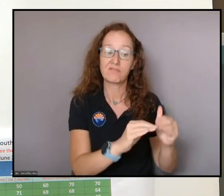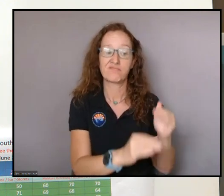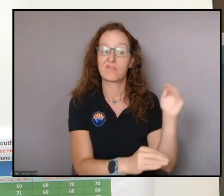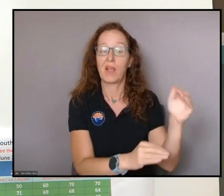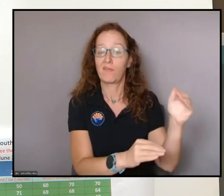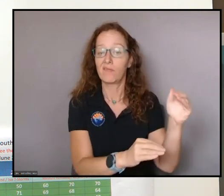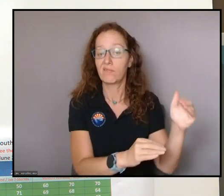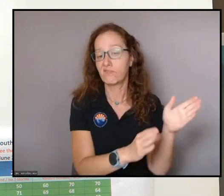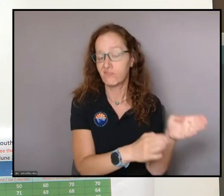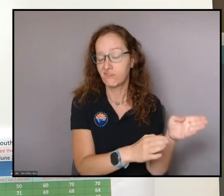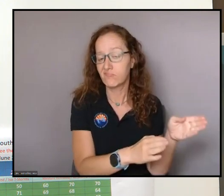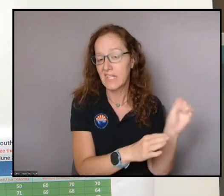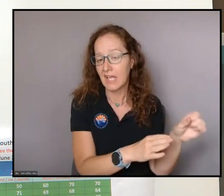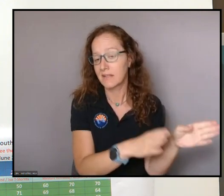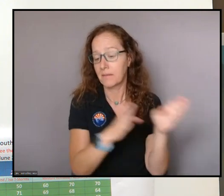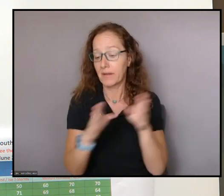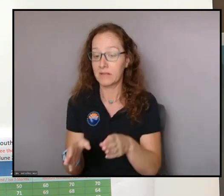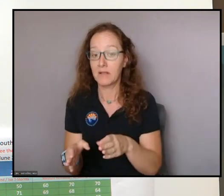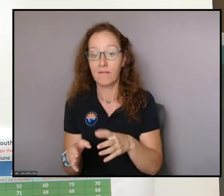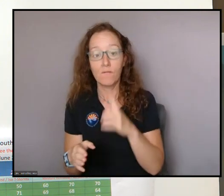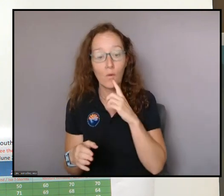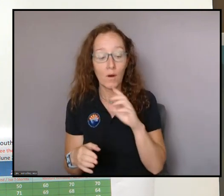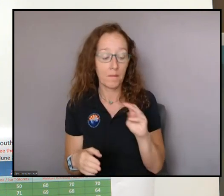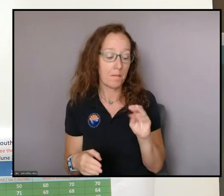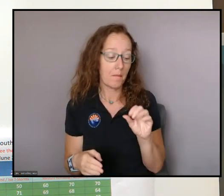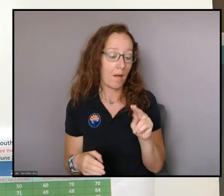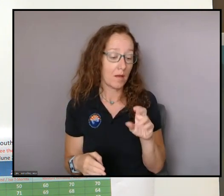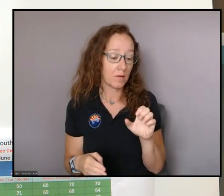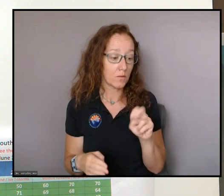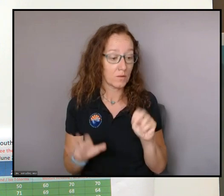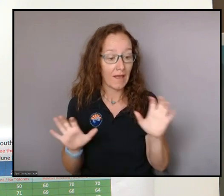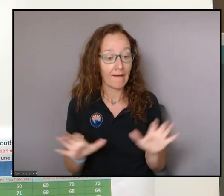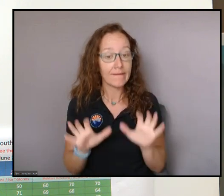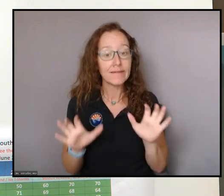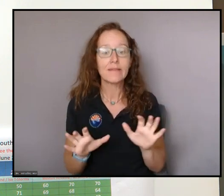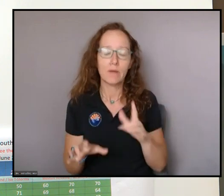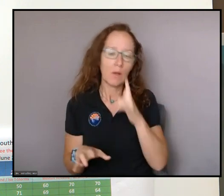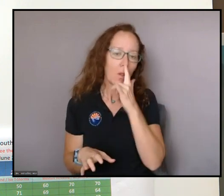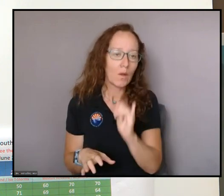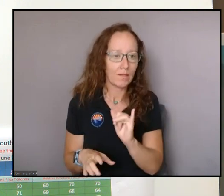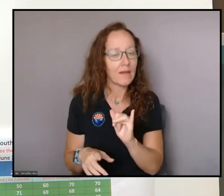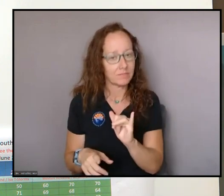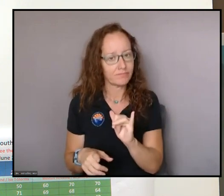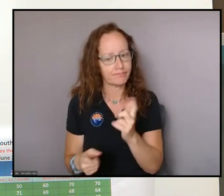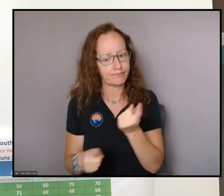looks like at least for the next 6 to 10 days, it's going to be active. Now, it does mean that we can see those drying